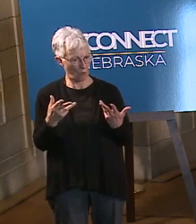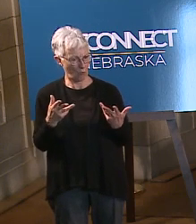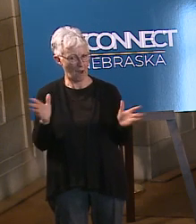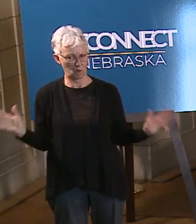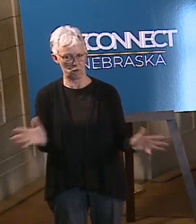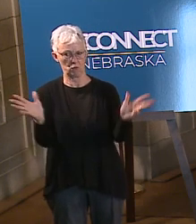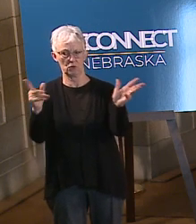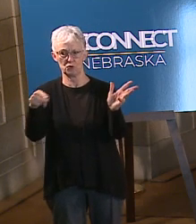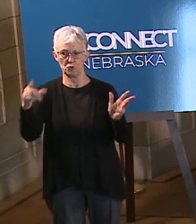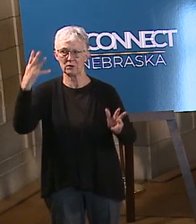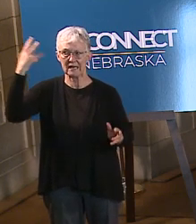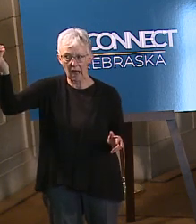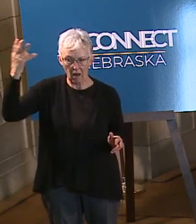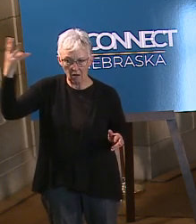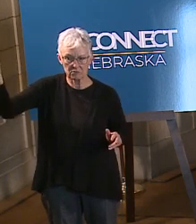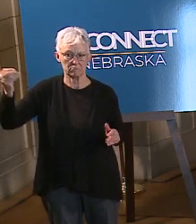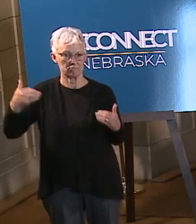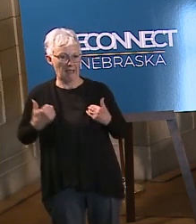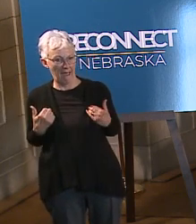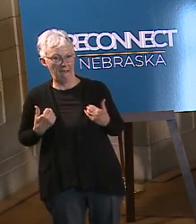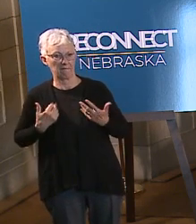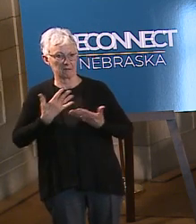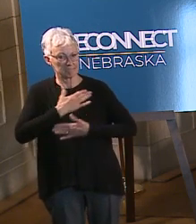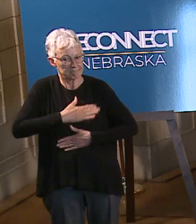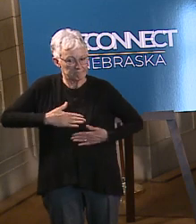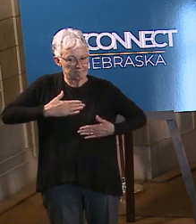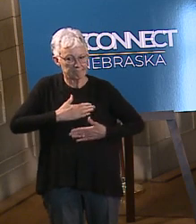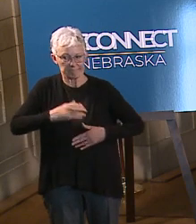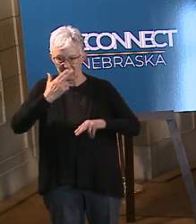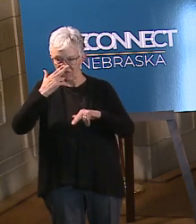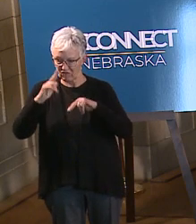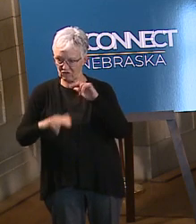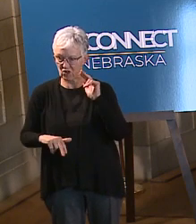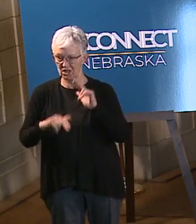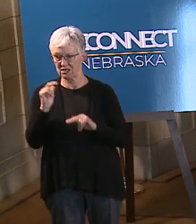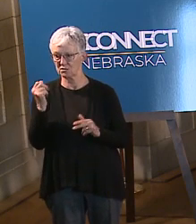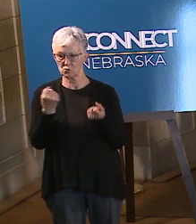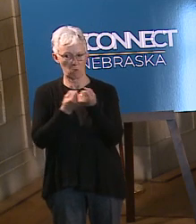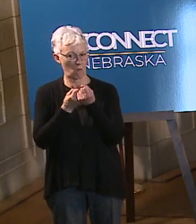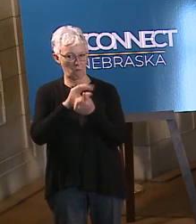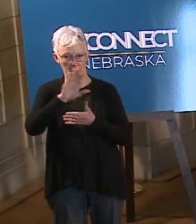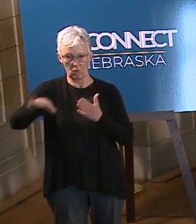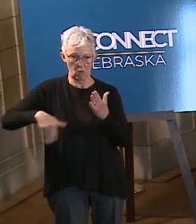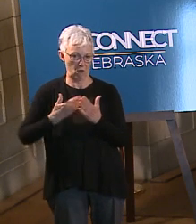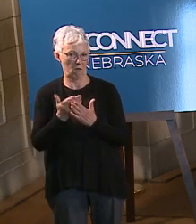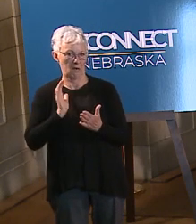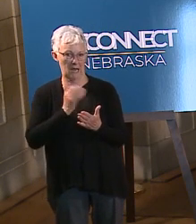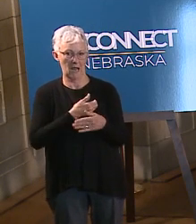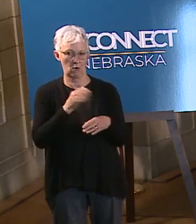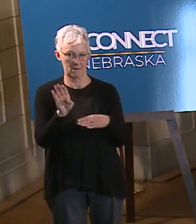ONE PLACE WITH OVER 100 PEOPLE